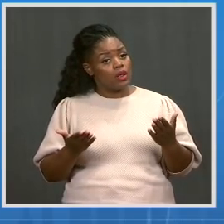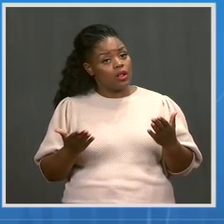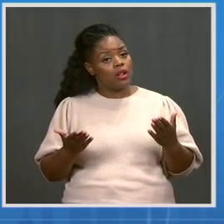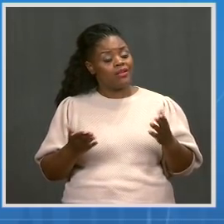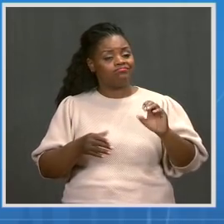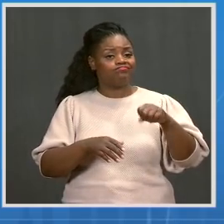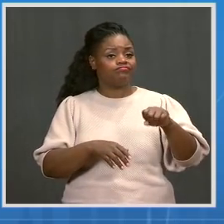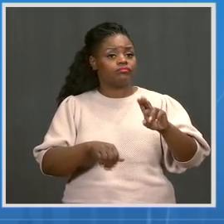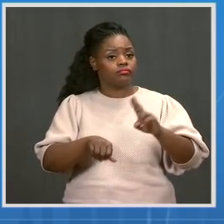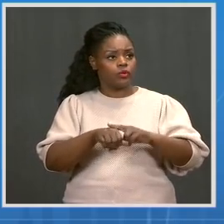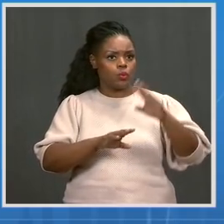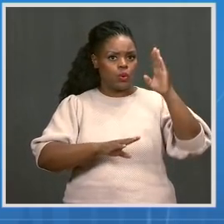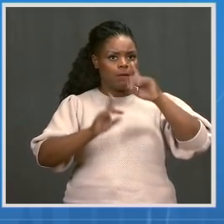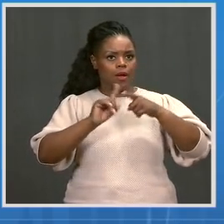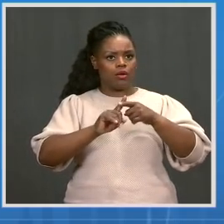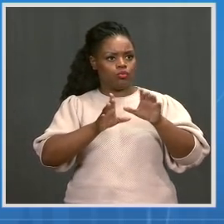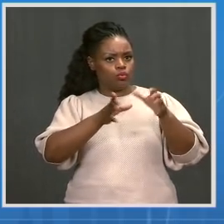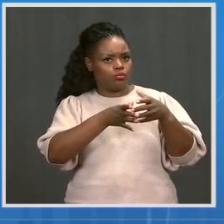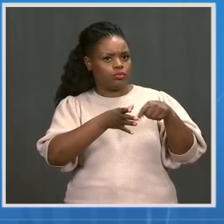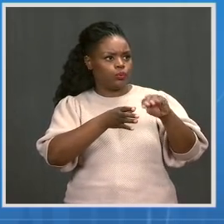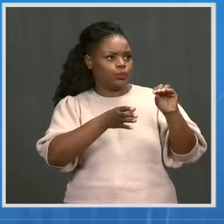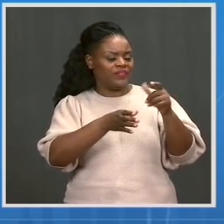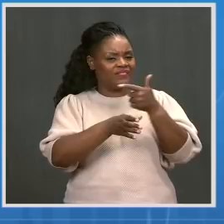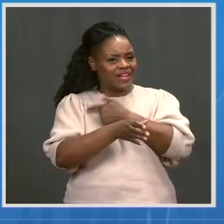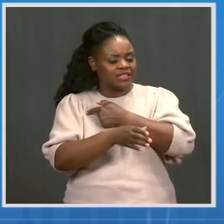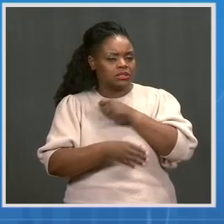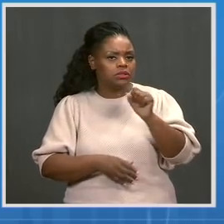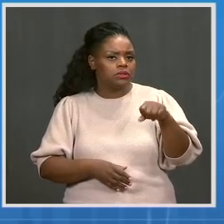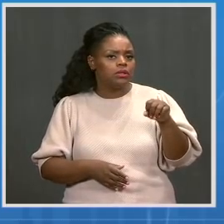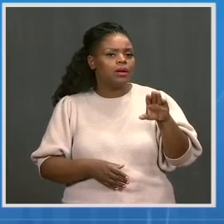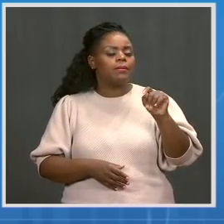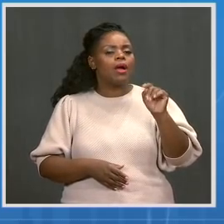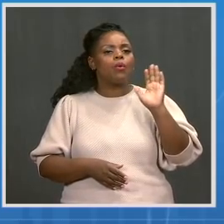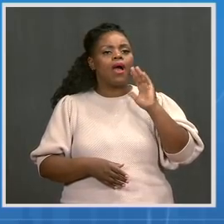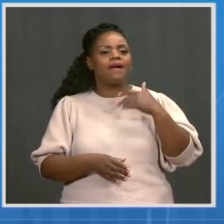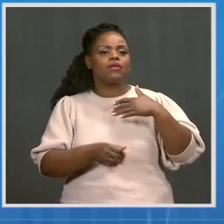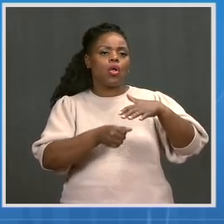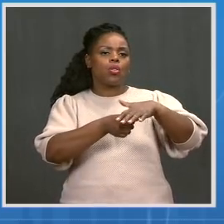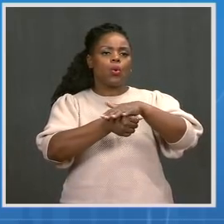there will be local type of regional spikes and outbreaks.